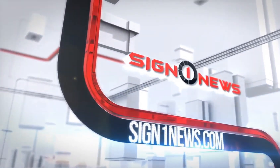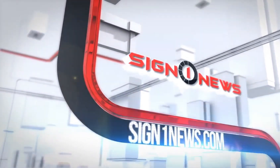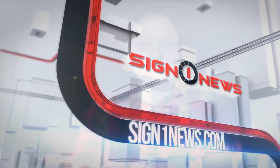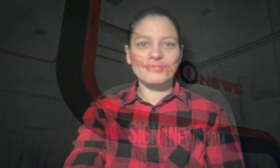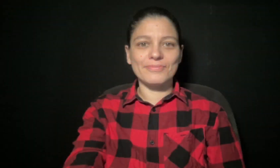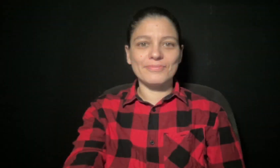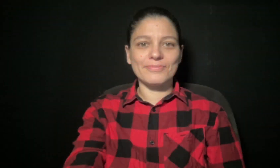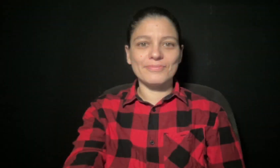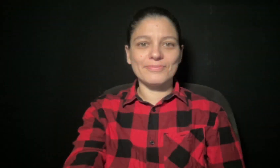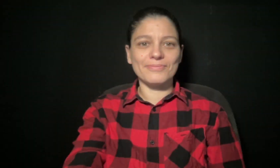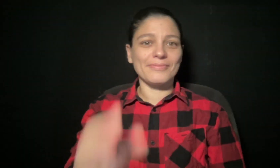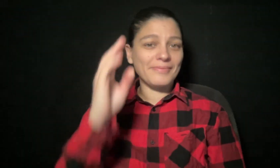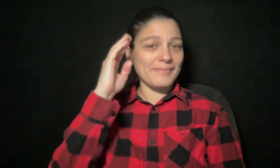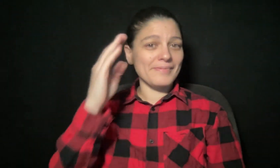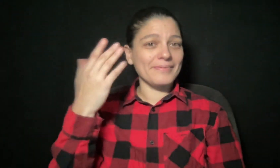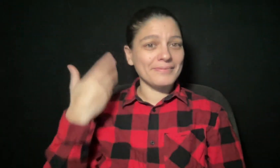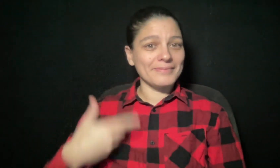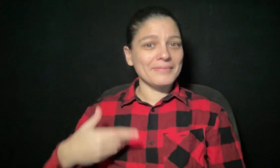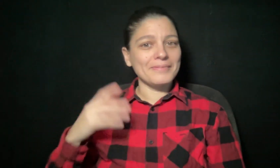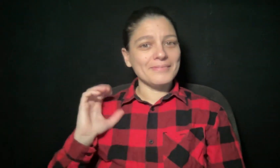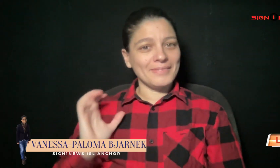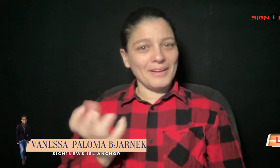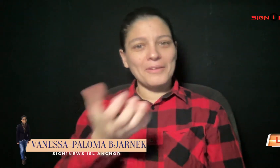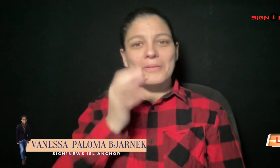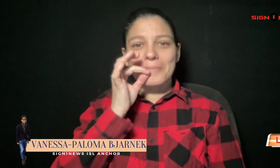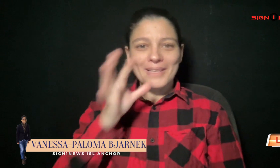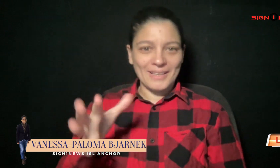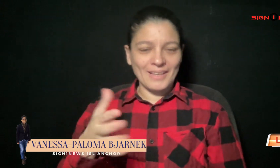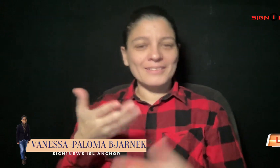Hello everyone I'm Sign1News anchor Vanessa Paloma Bjarnek here is a quick look at the